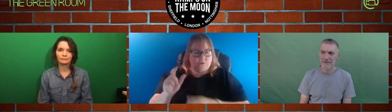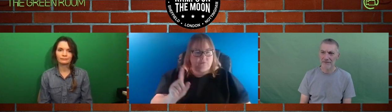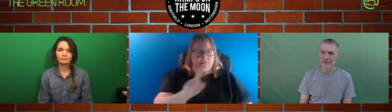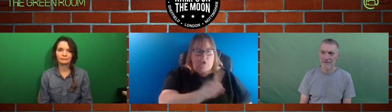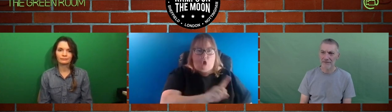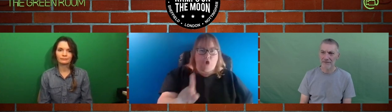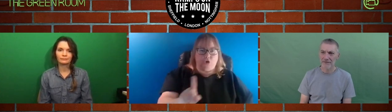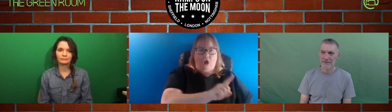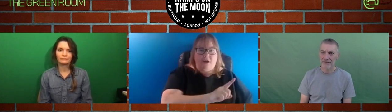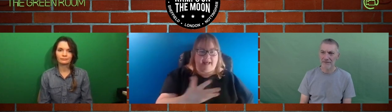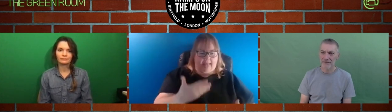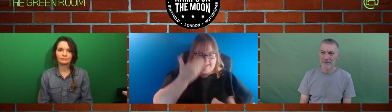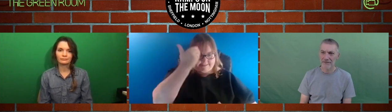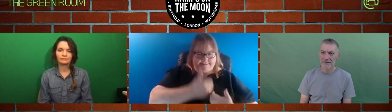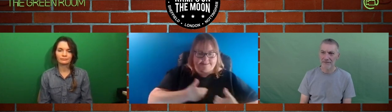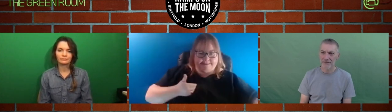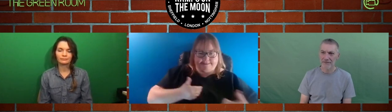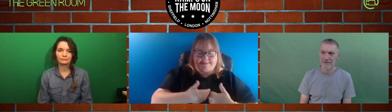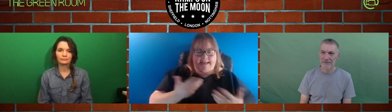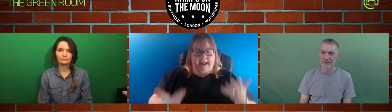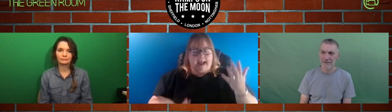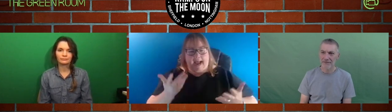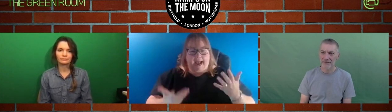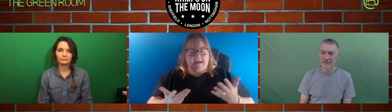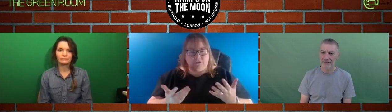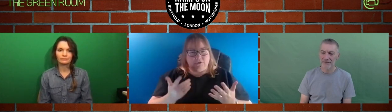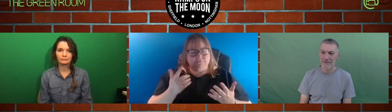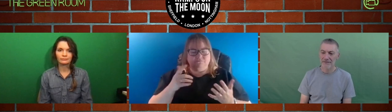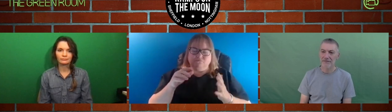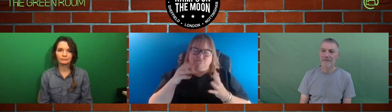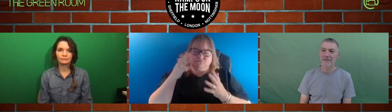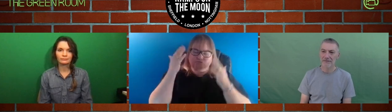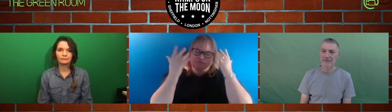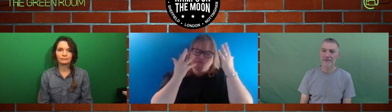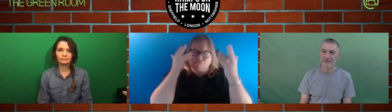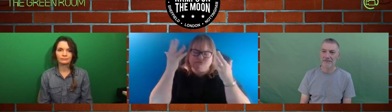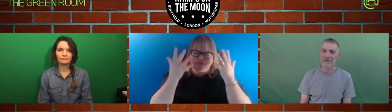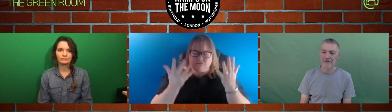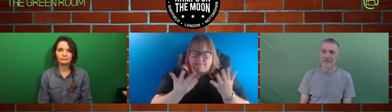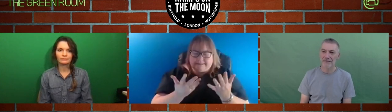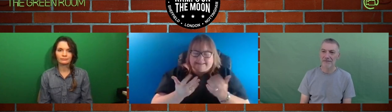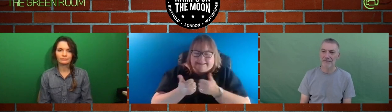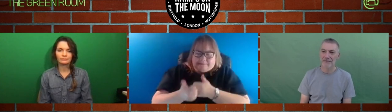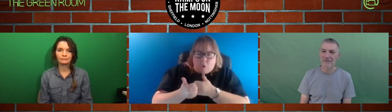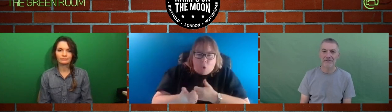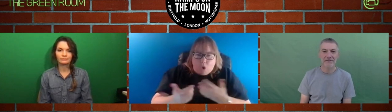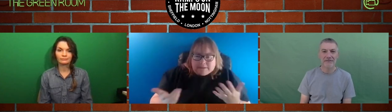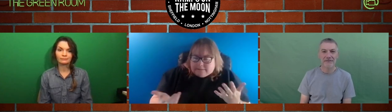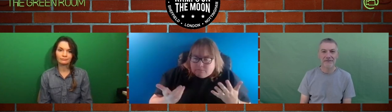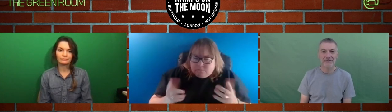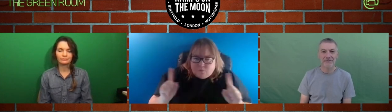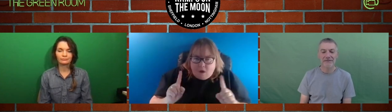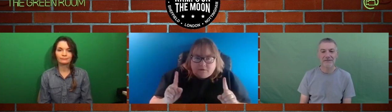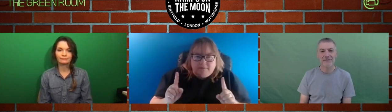lots of conversation about what would be the right amount of support and I think because we didn't get on tour we hadn't quite got there but I think it's an